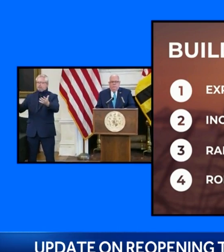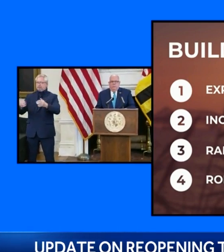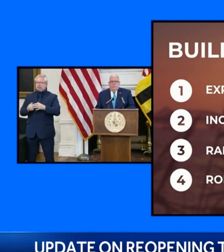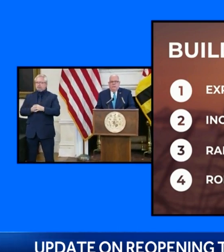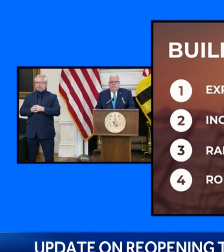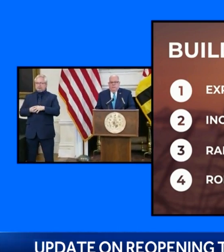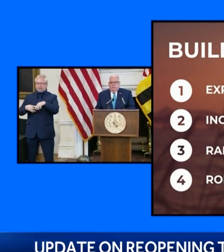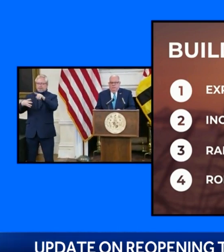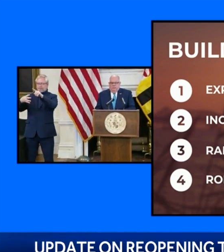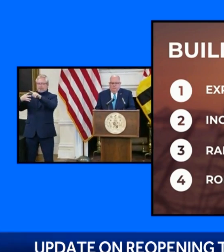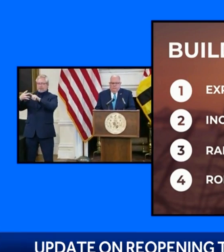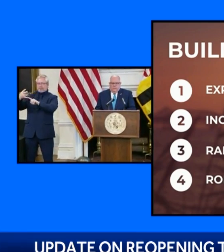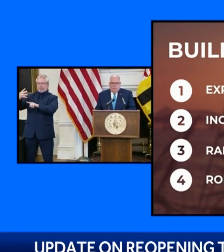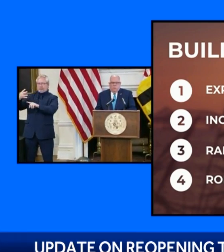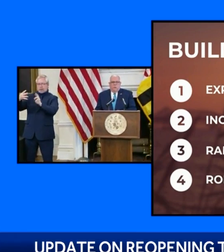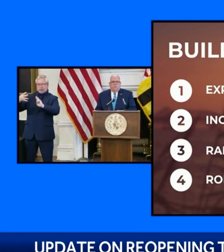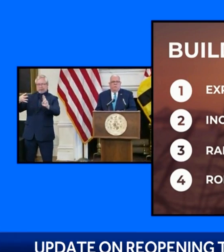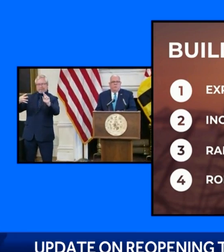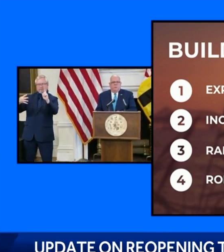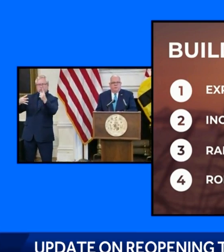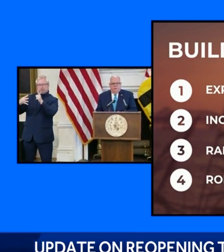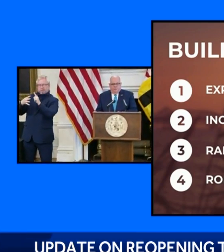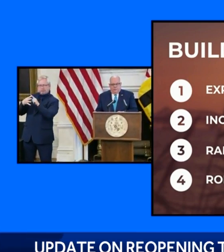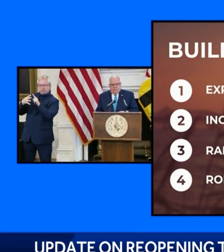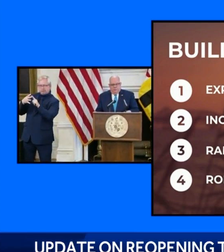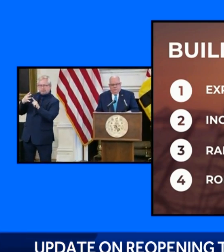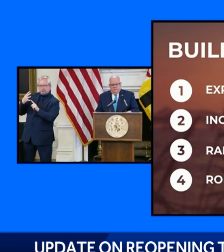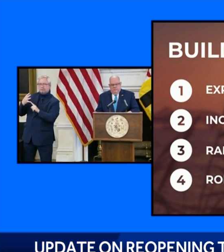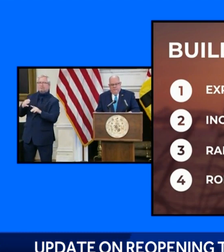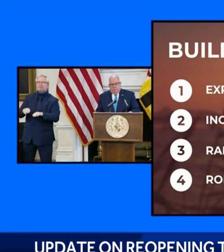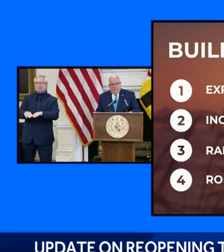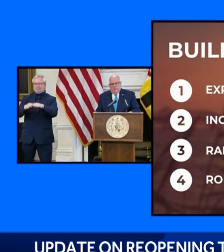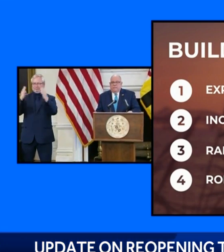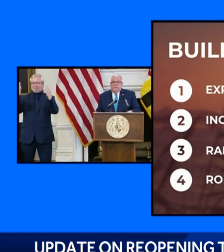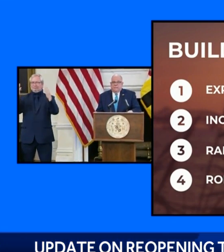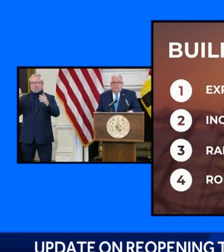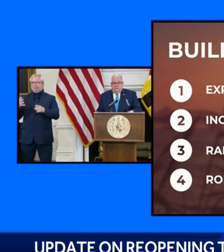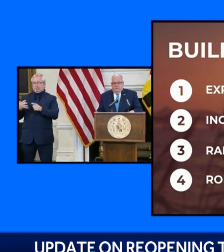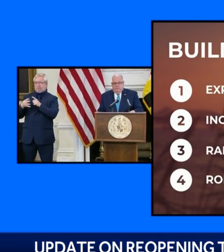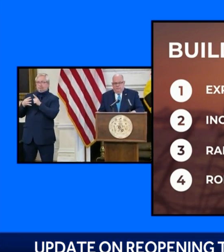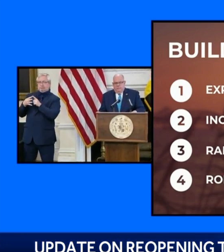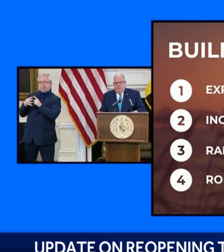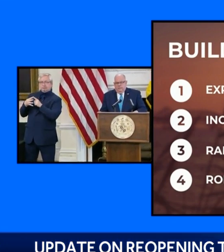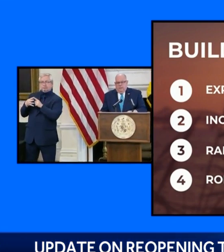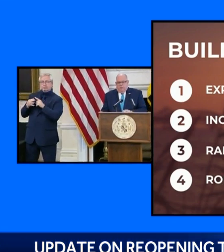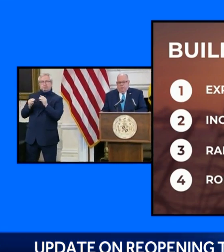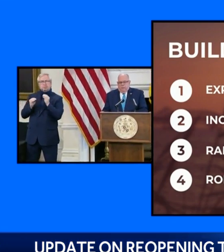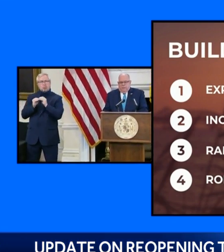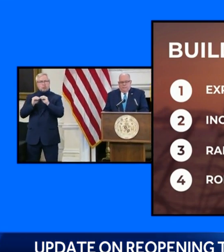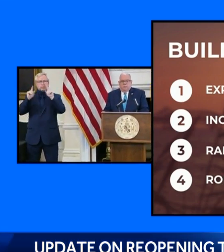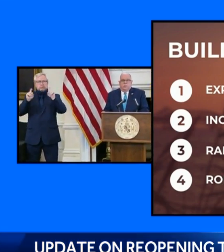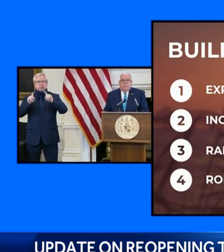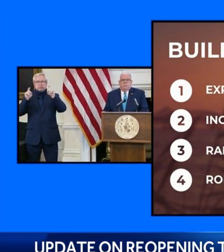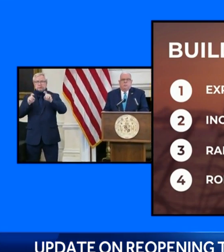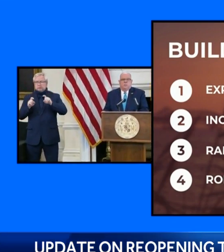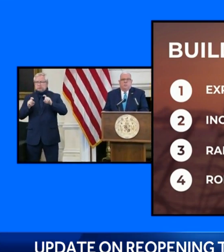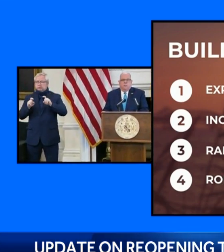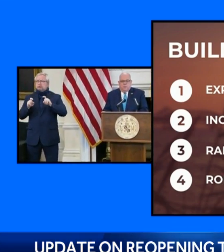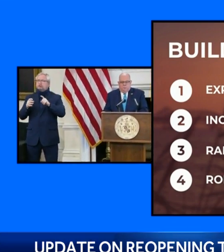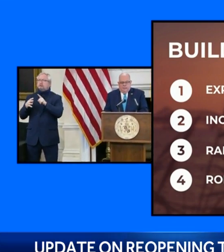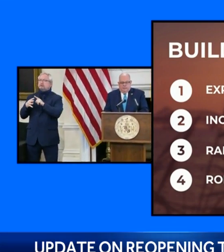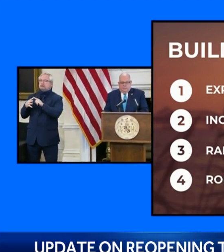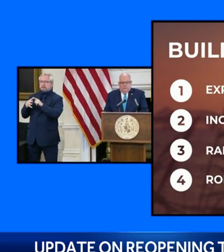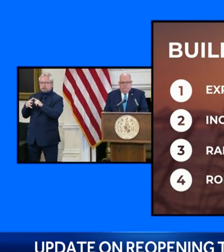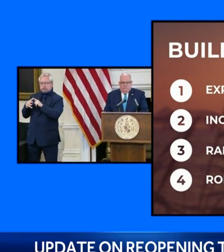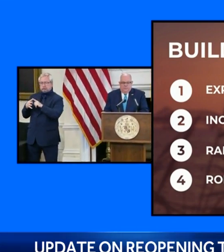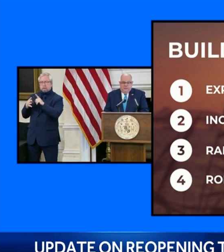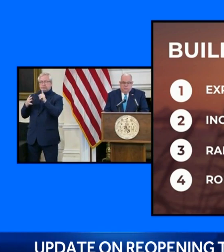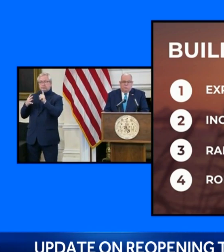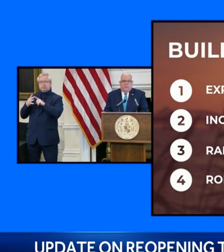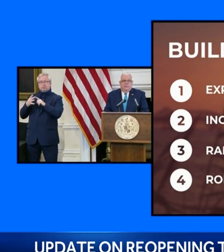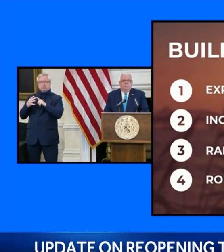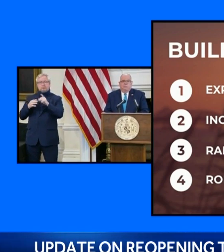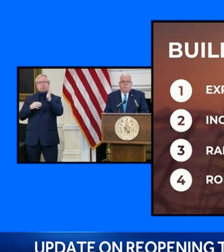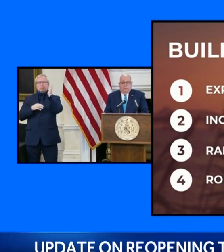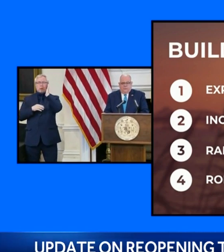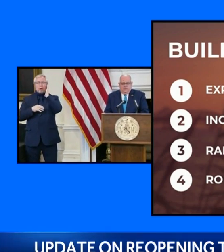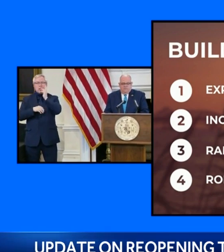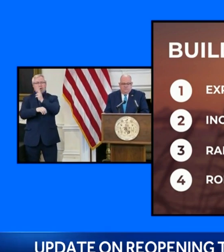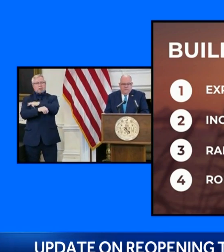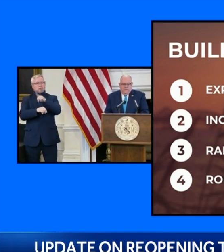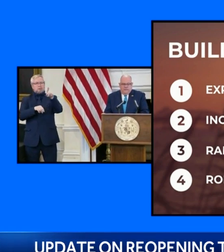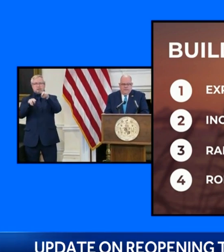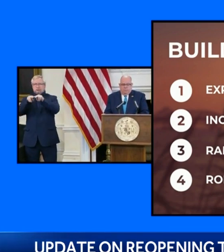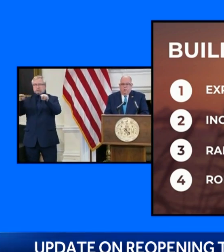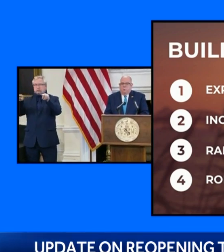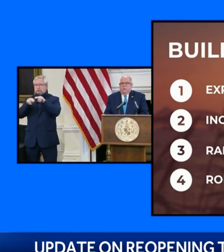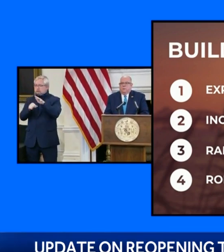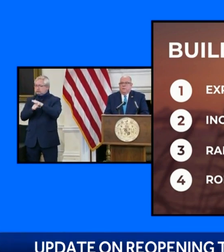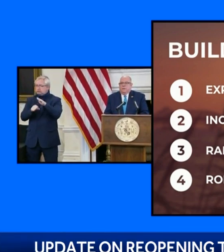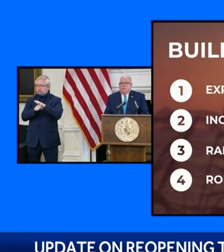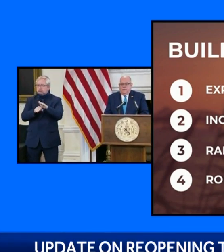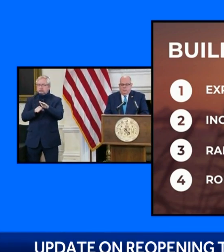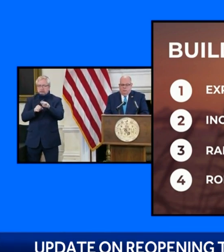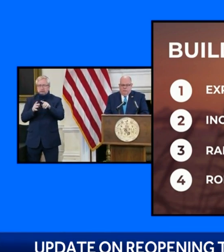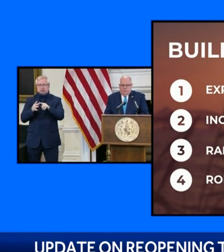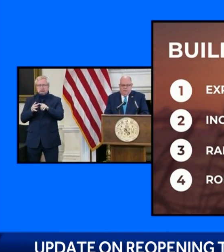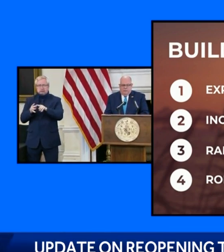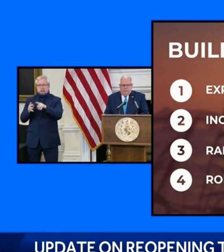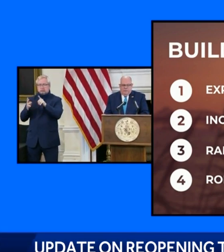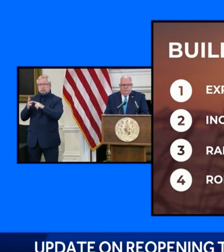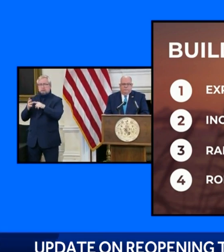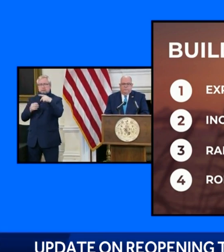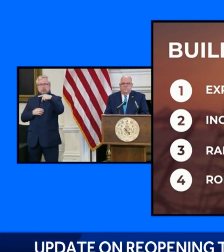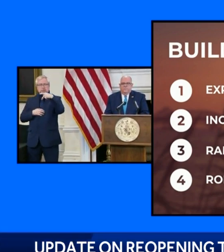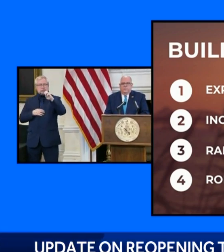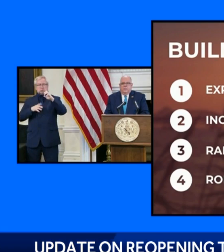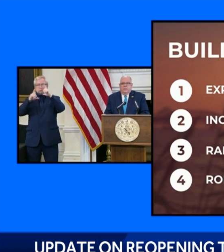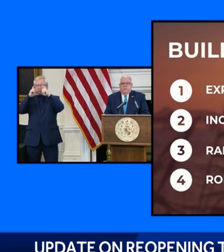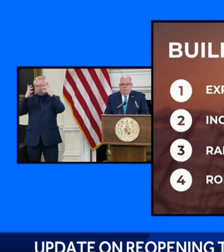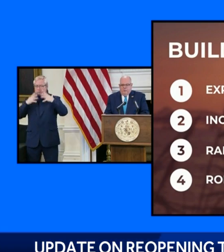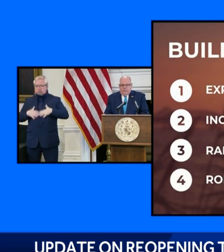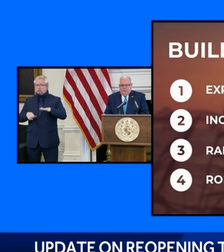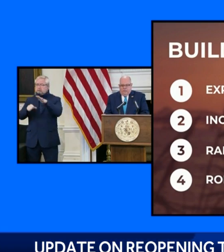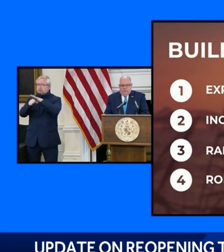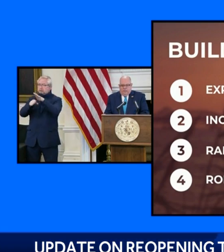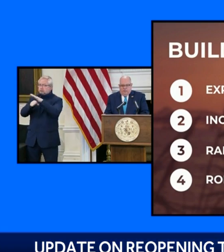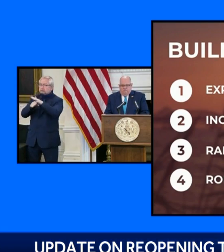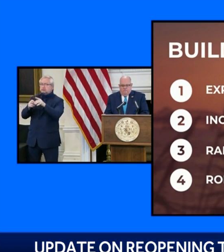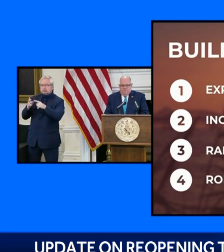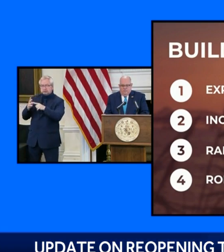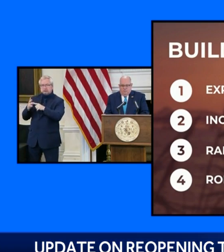THE PLAN CONTAINED FOUR ESSENTIAL BUILDING BLOCKS, WHICH NEEDED TO BE IN PLACE BEFORE WE COULD BEGIN STAGE I OF OUR RECOVERY EFFORTS: EXPENDED TESTING, INCREASED HOSPITAL